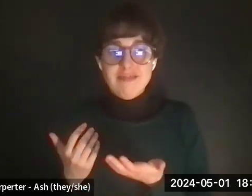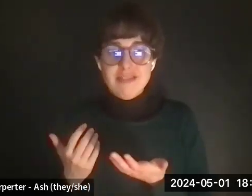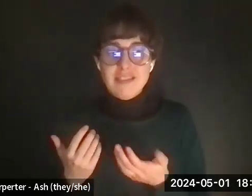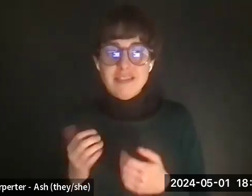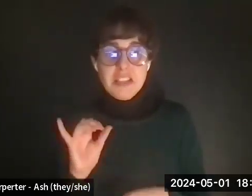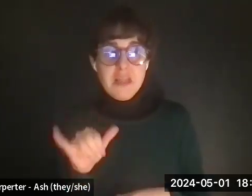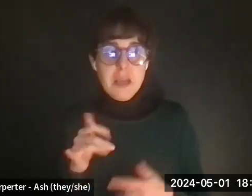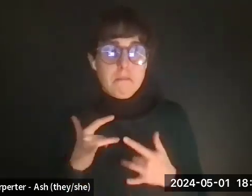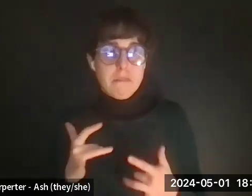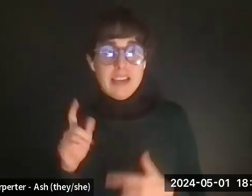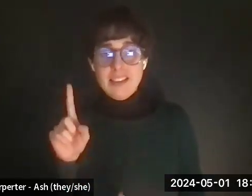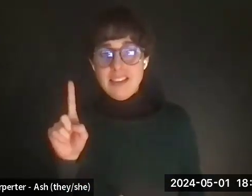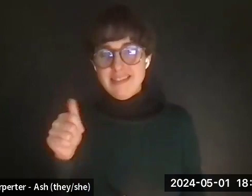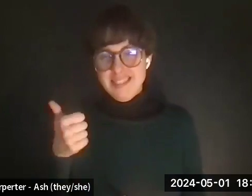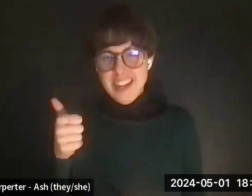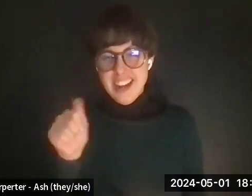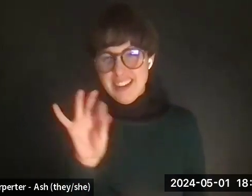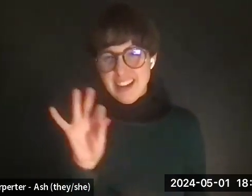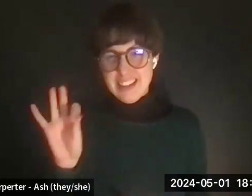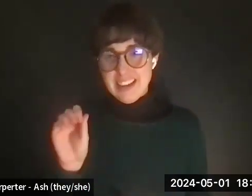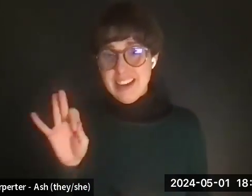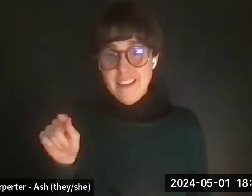If you don't have benefits, if you don't have healthcare,